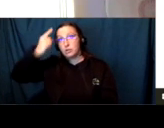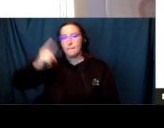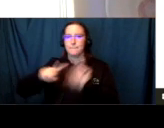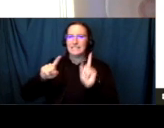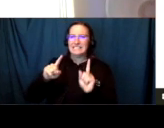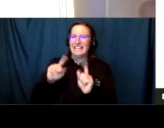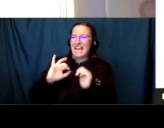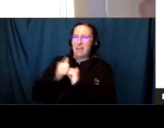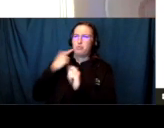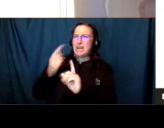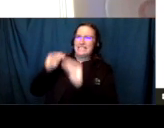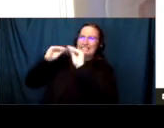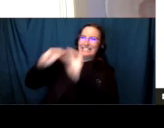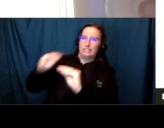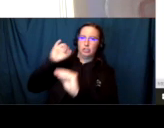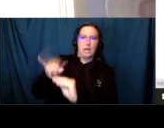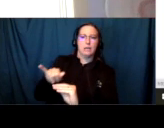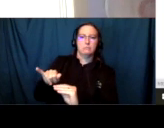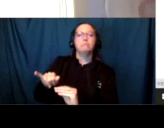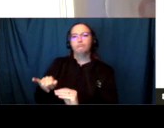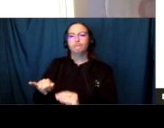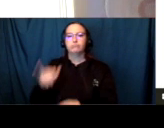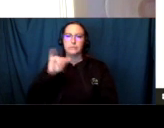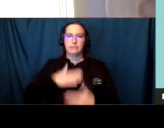to it within an activity. That would just be my suggestion to take